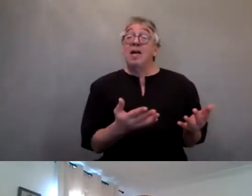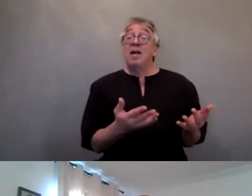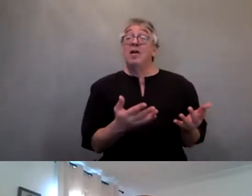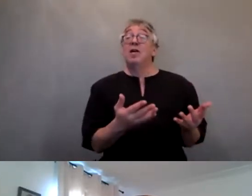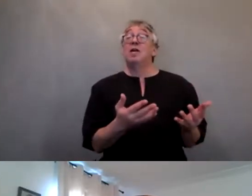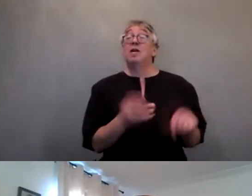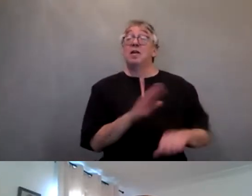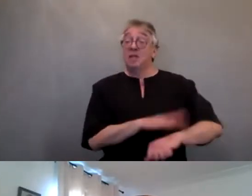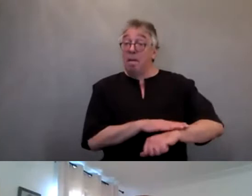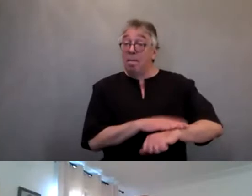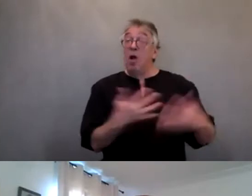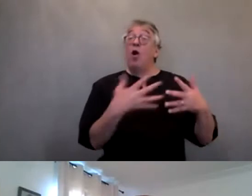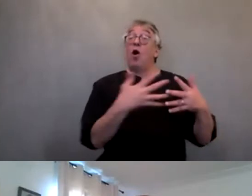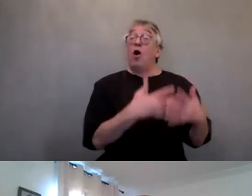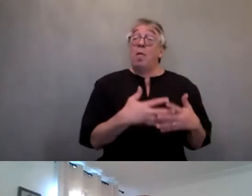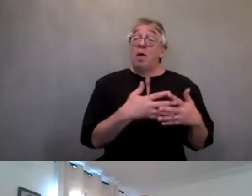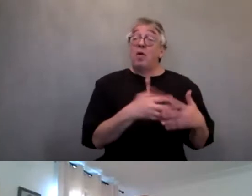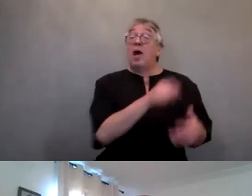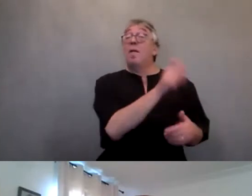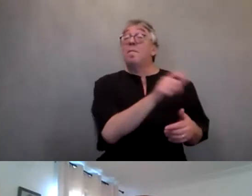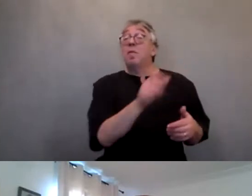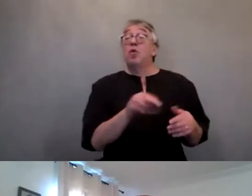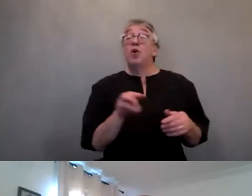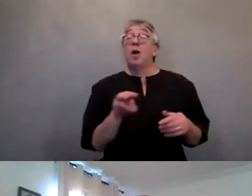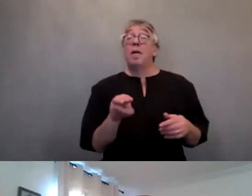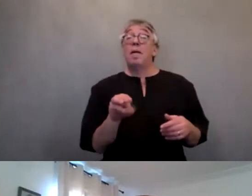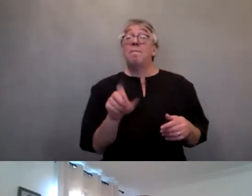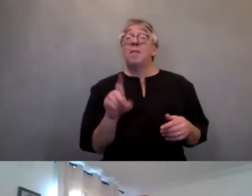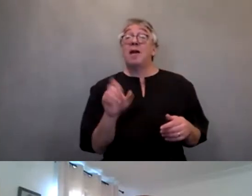that, for the most part, private insurance and